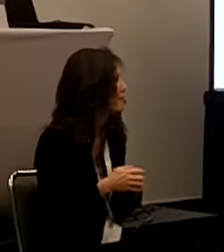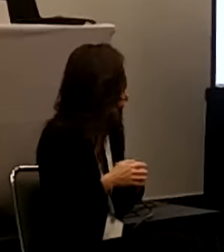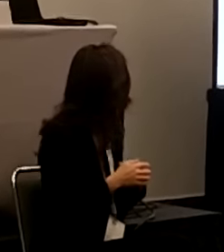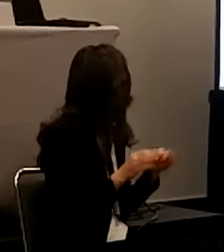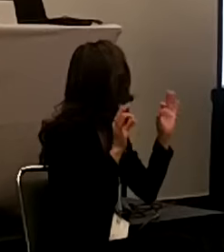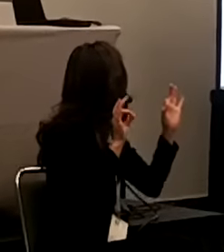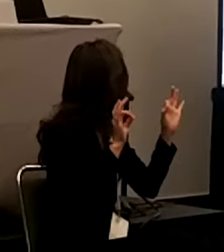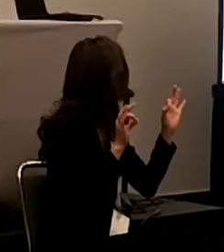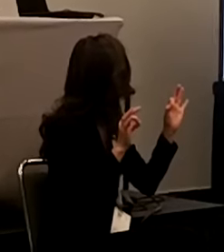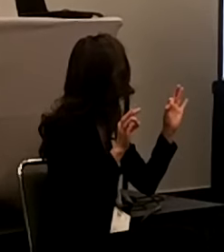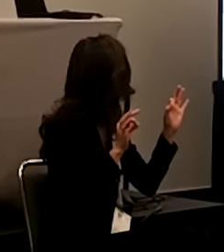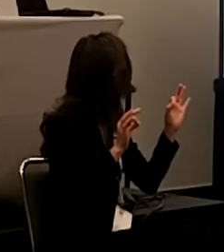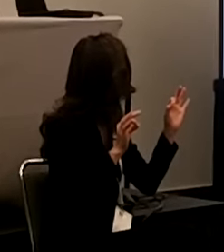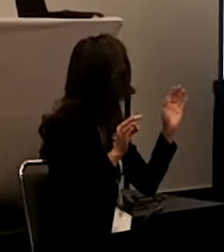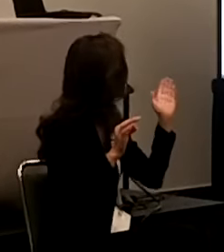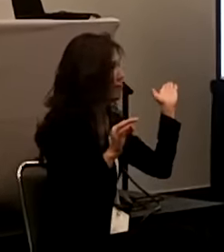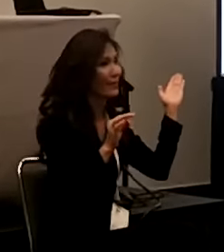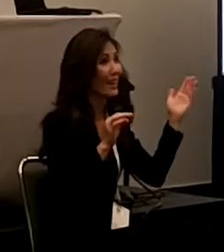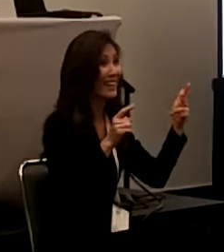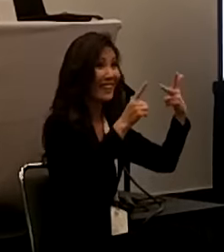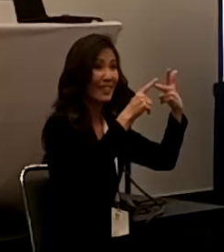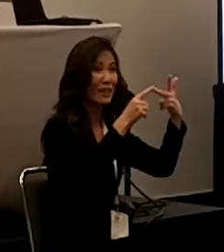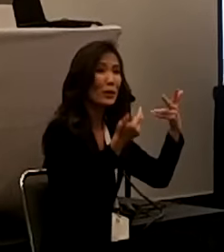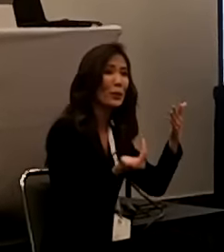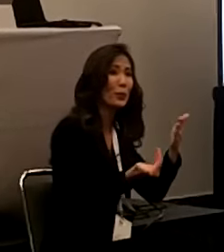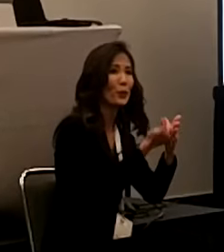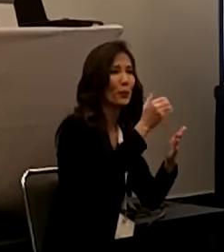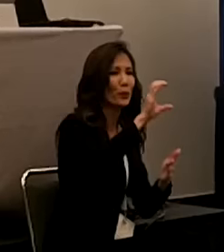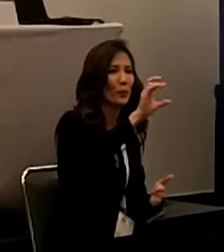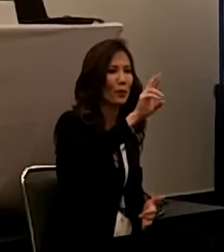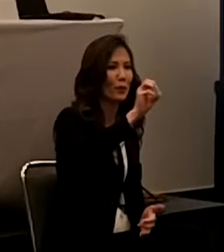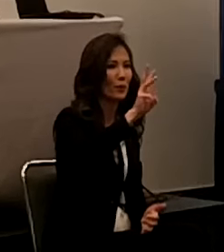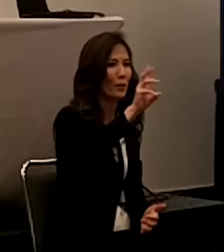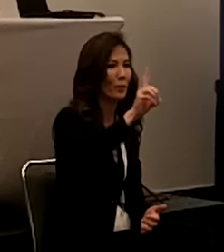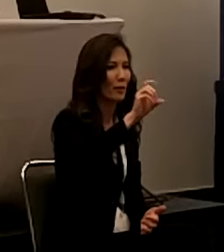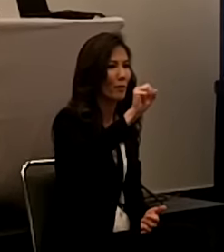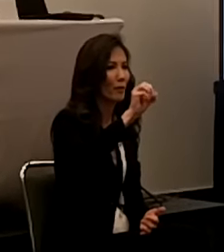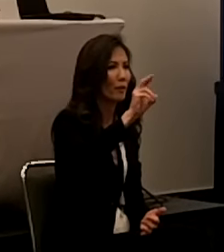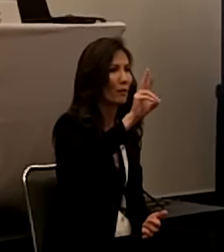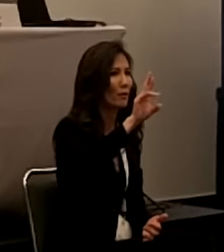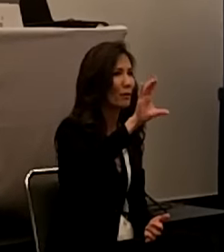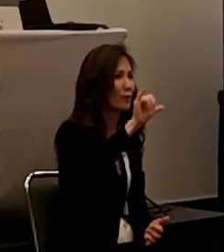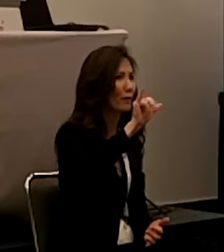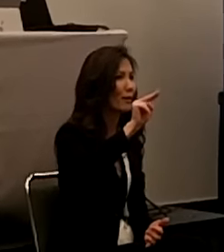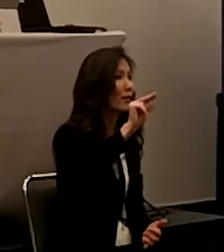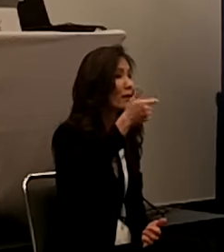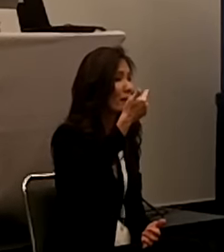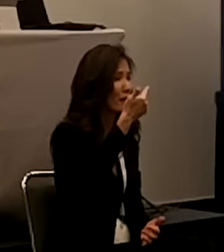Okay, there you have the... called Crowdsourcing. It's been around for, as far as I remember,